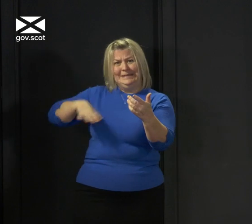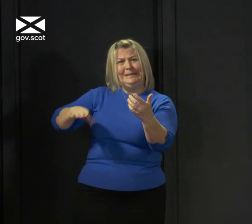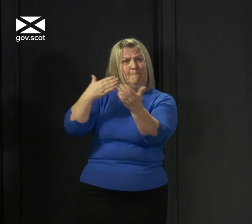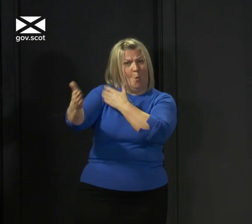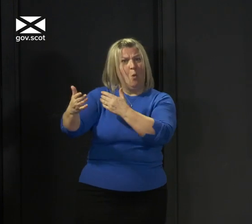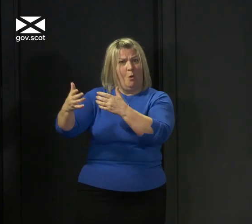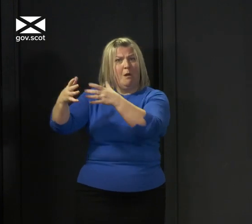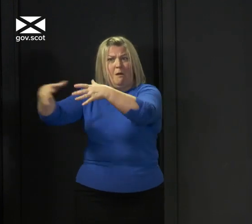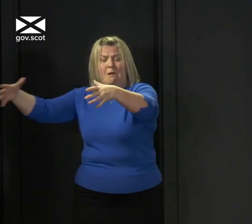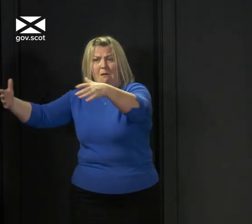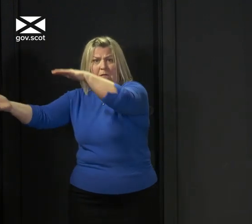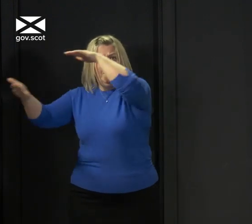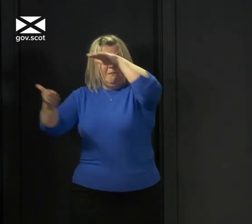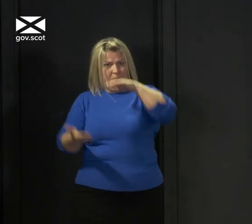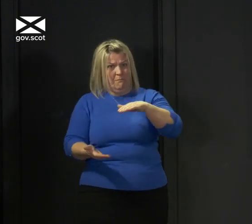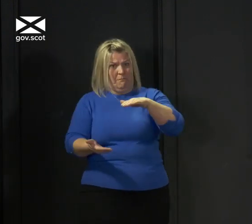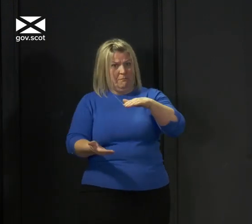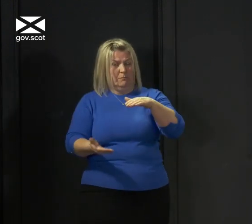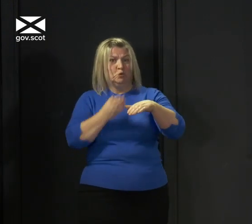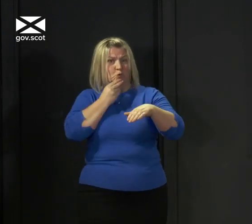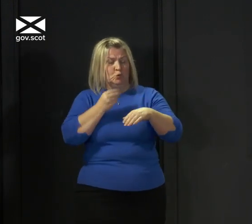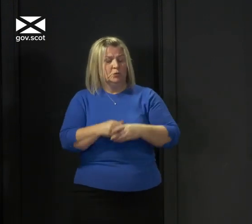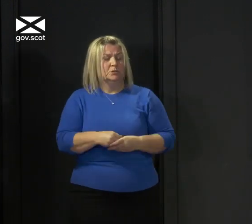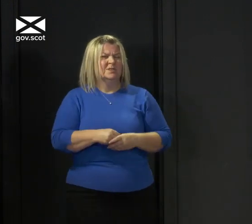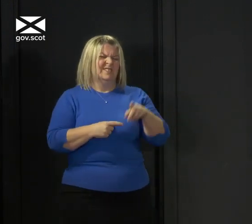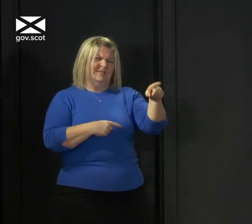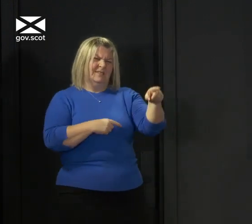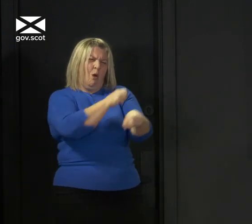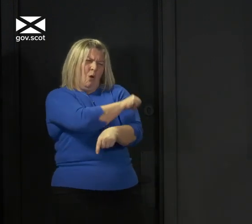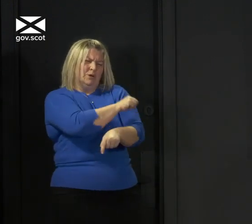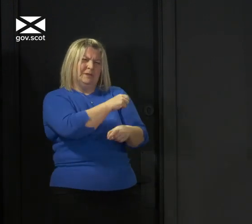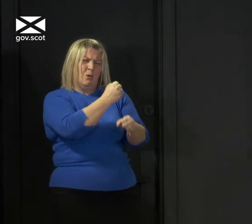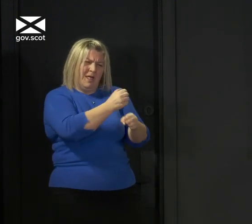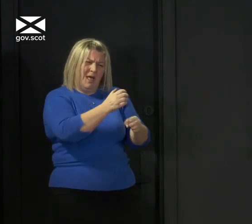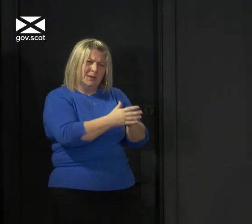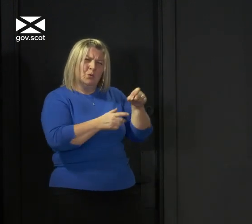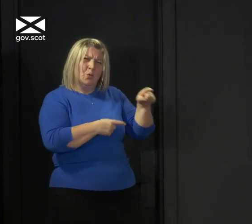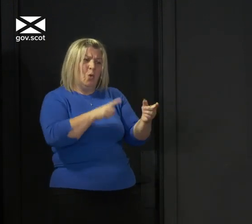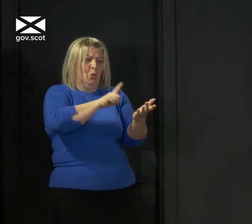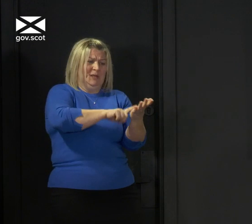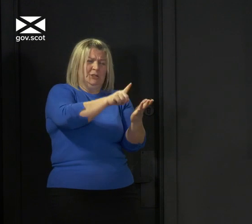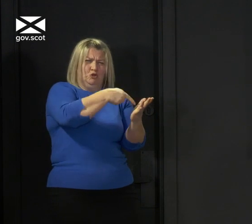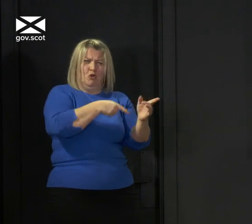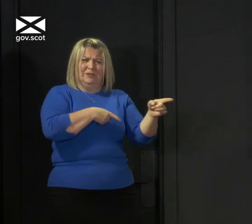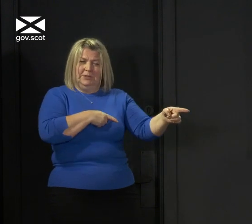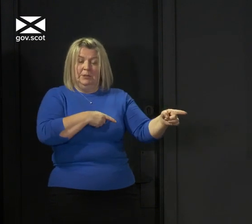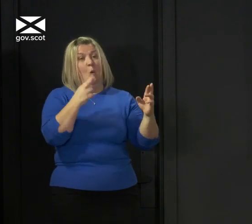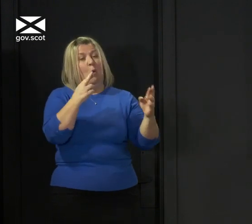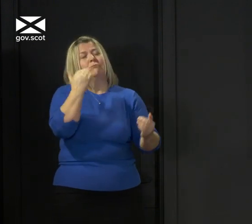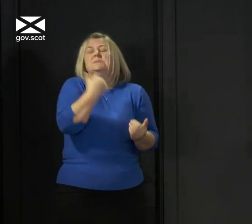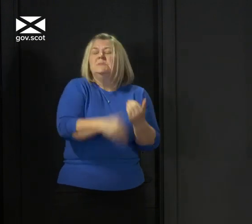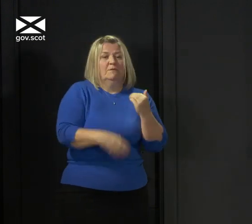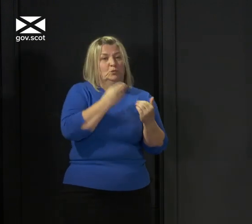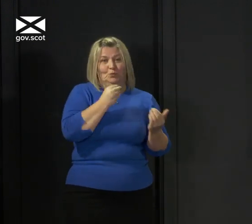Louisa Jordan we said from the outset that we hope we don't have to use it for obvious reasons and I would say that again I firmly hope we never have to